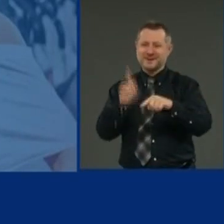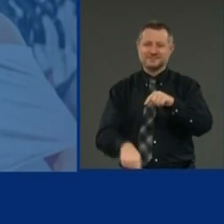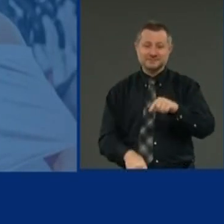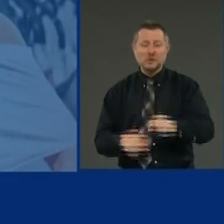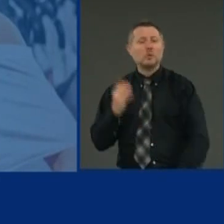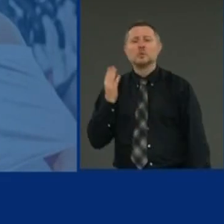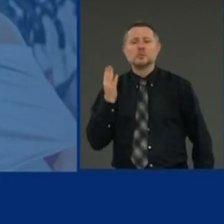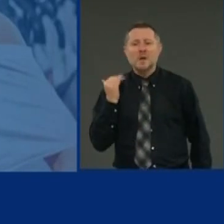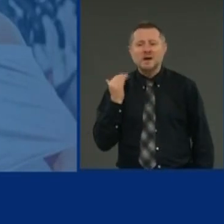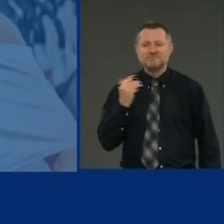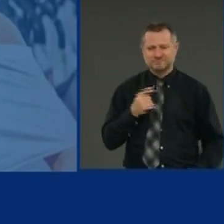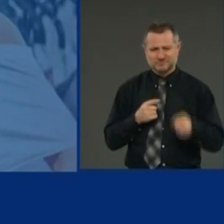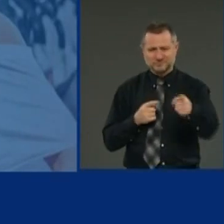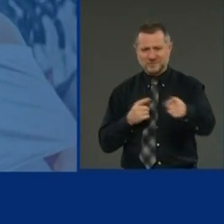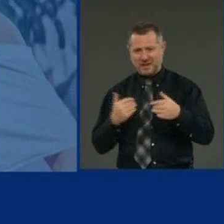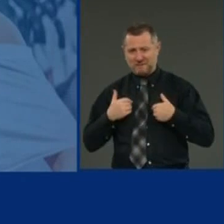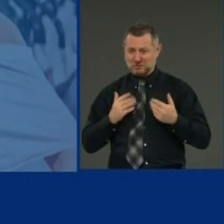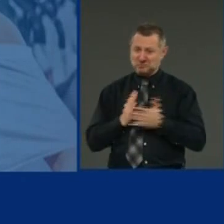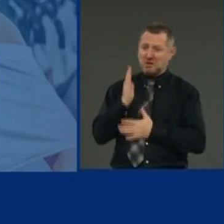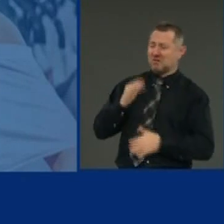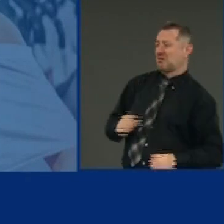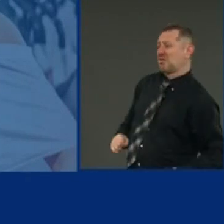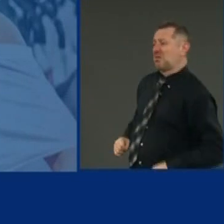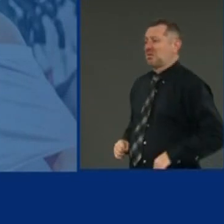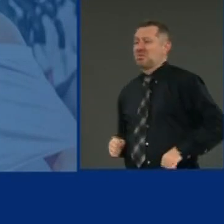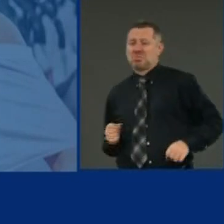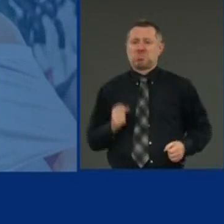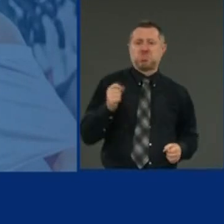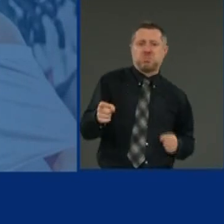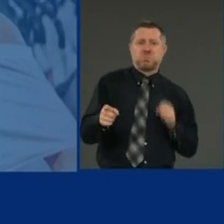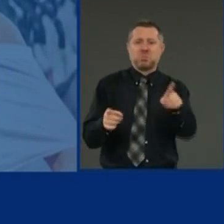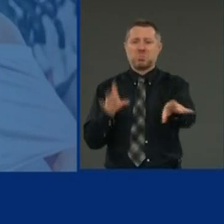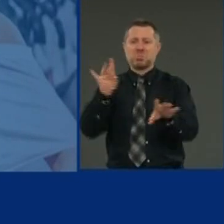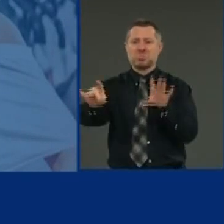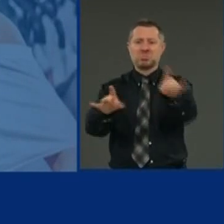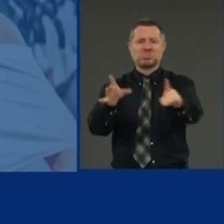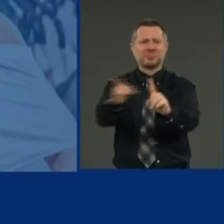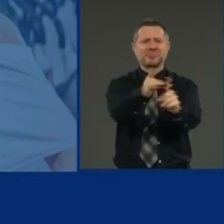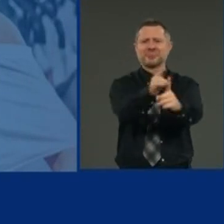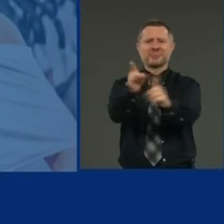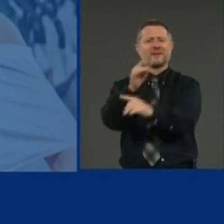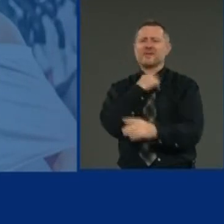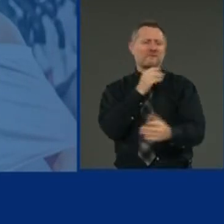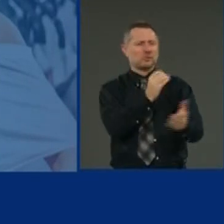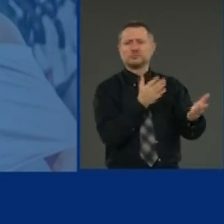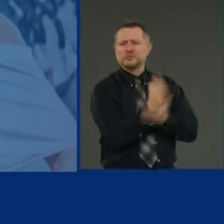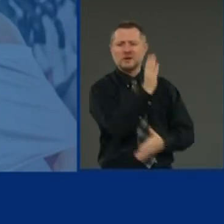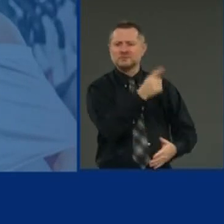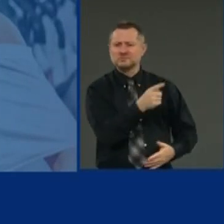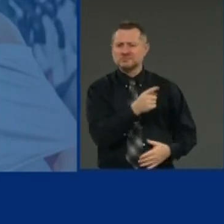DON'T WANT YOU TO COME IN IF YOU'RE NOT WEARING A FACE COVERING. WHY? BECAUSE YOU DON'T HAVE THE RIGHT